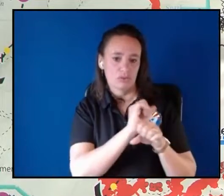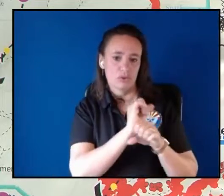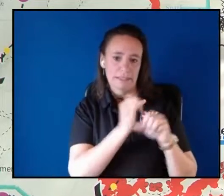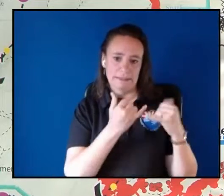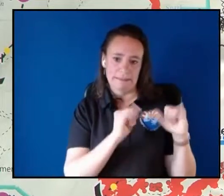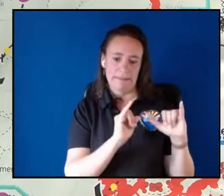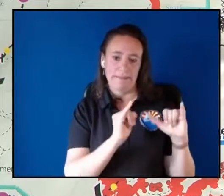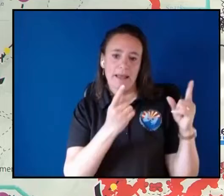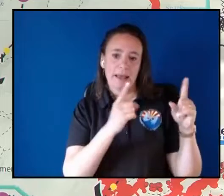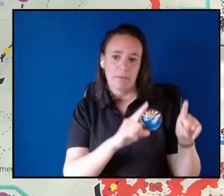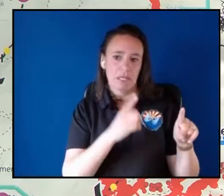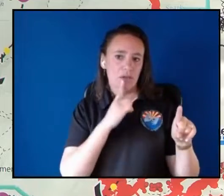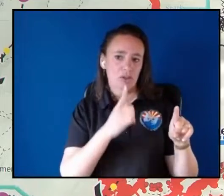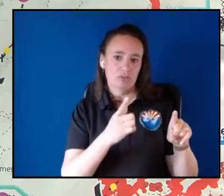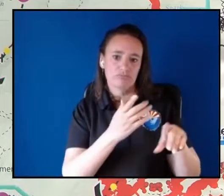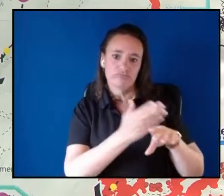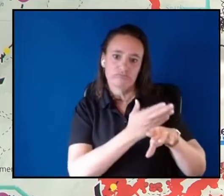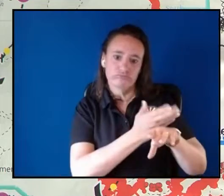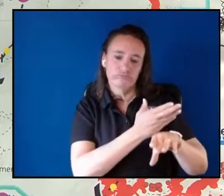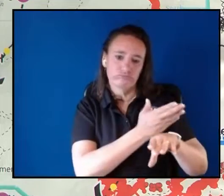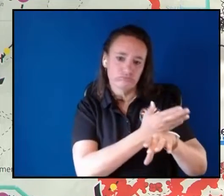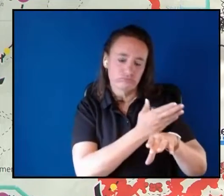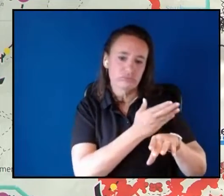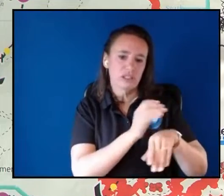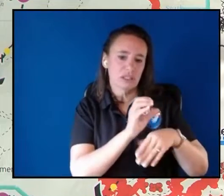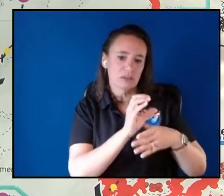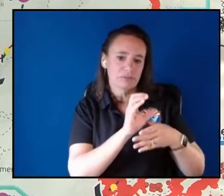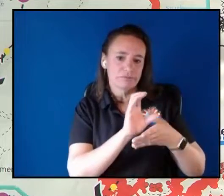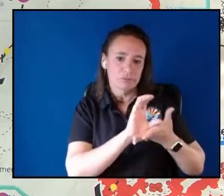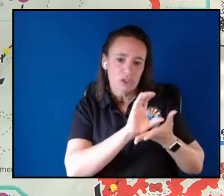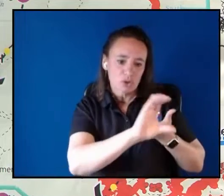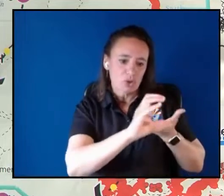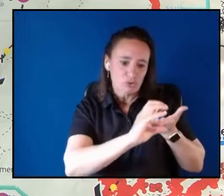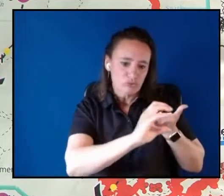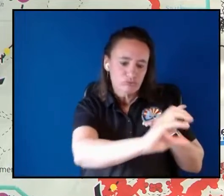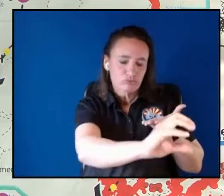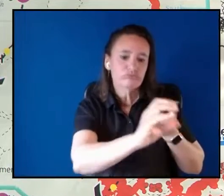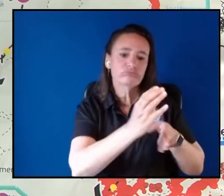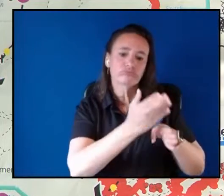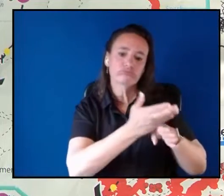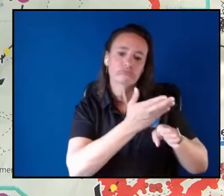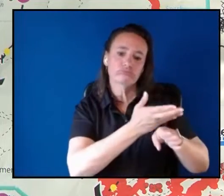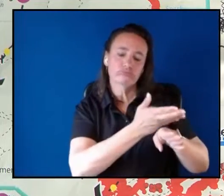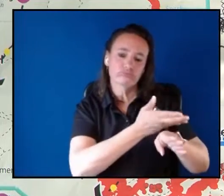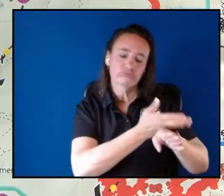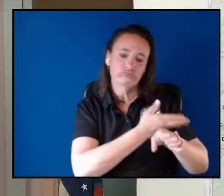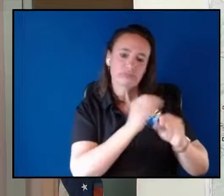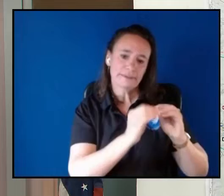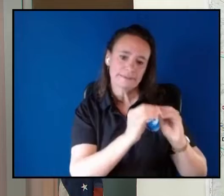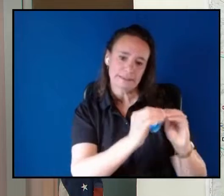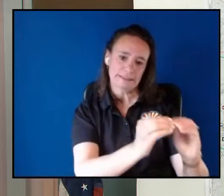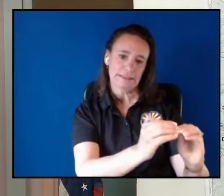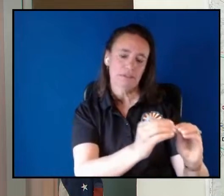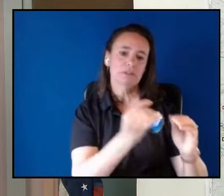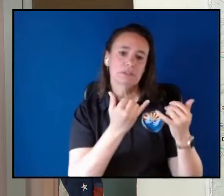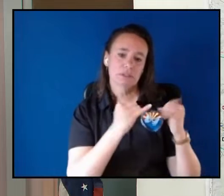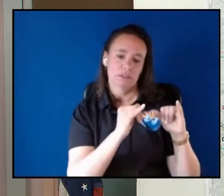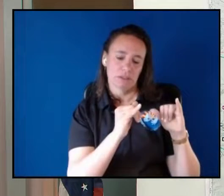dozer lines and doing the work that's going on over there. So, we're still, we still have a contingent of folks over there as well that are answering calls for service and being